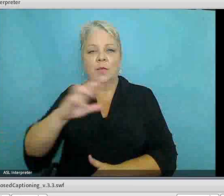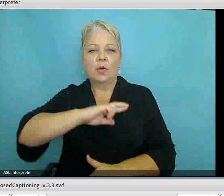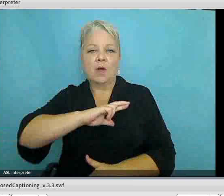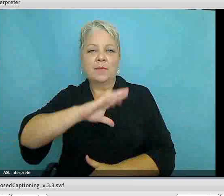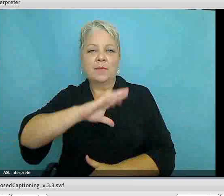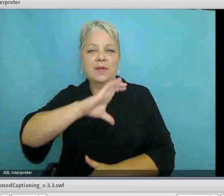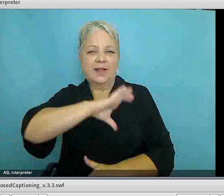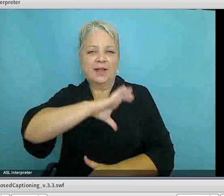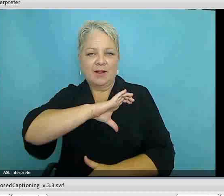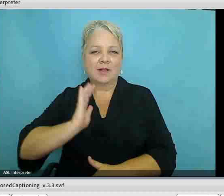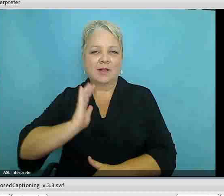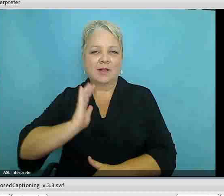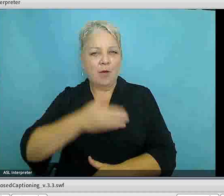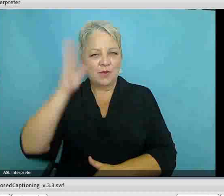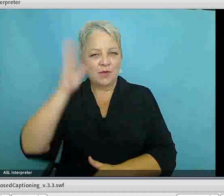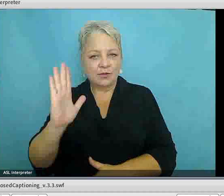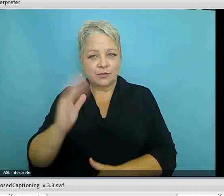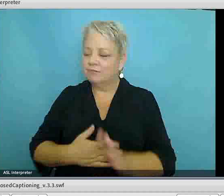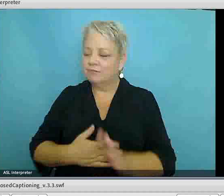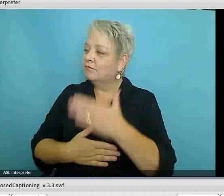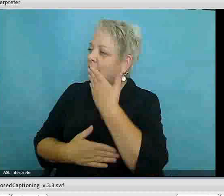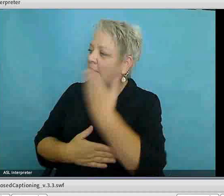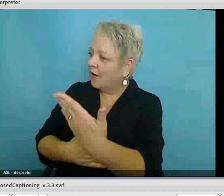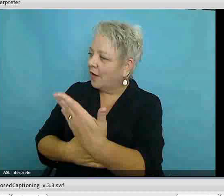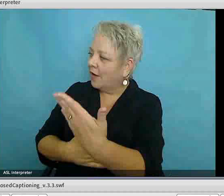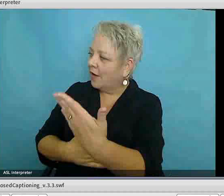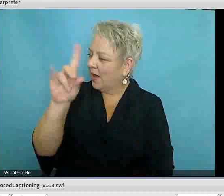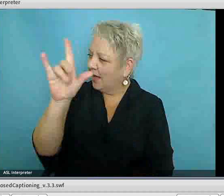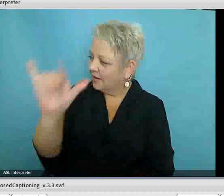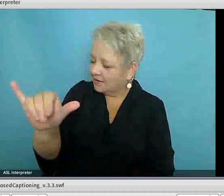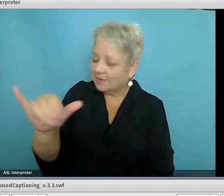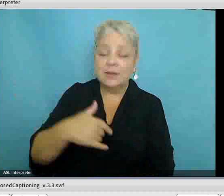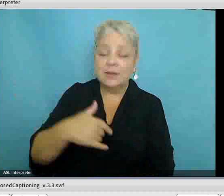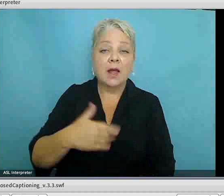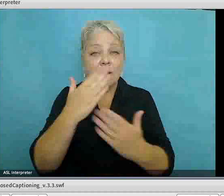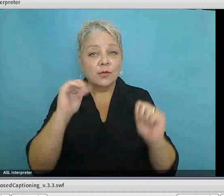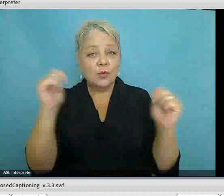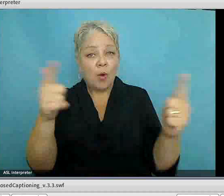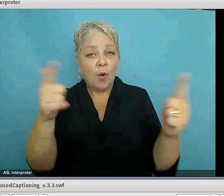Thank you, Wendy, and thanks so much to all of you for spending the time